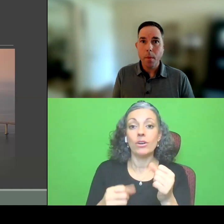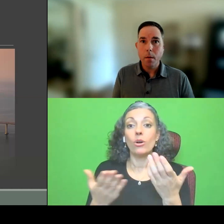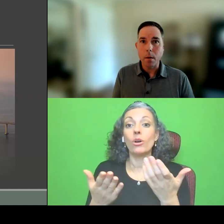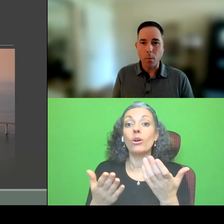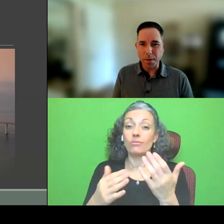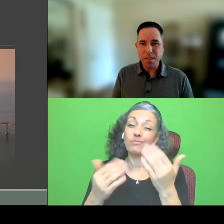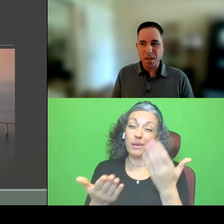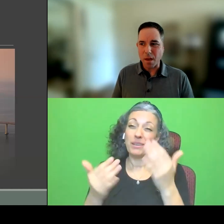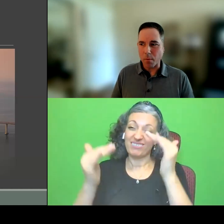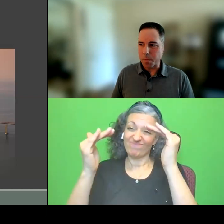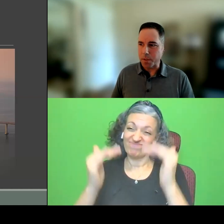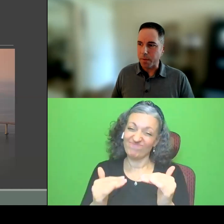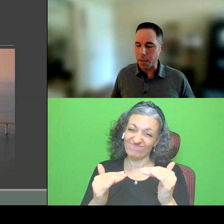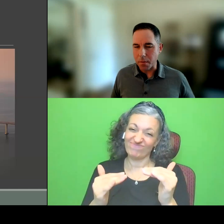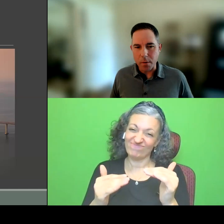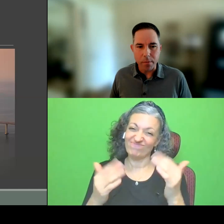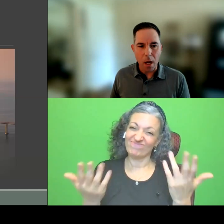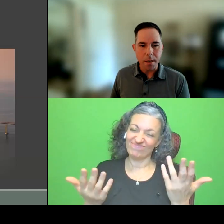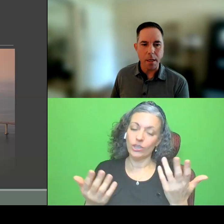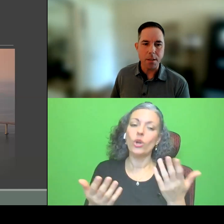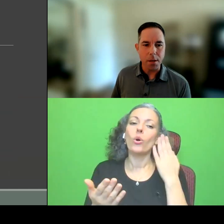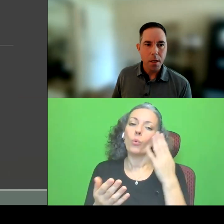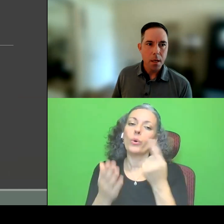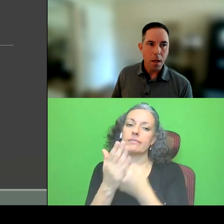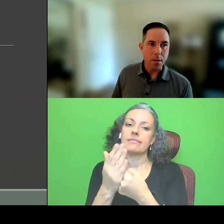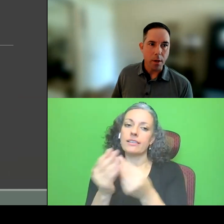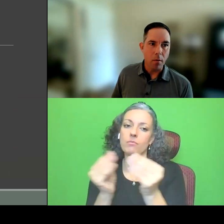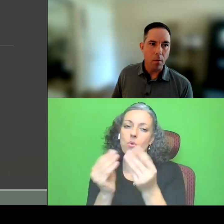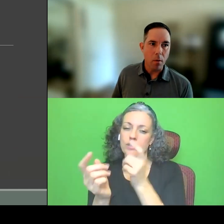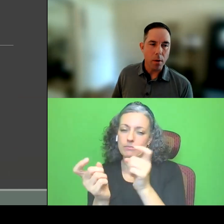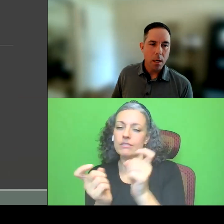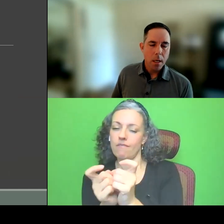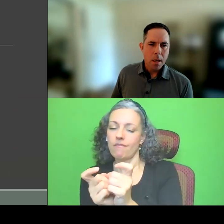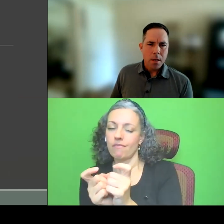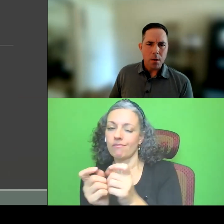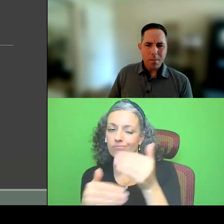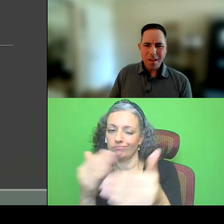We will discuss that more specifically in a few different contexts here as we go forward.